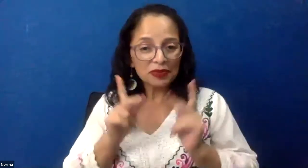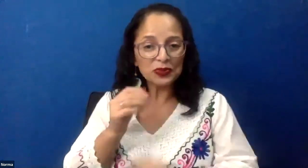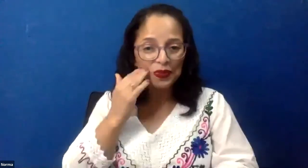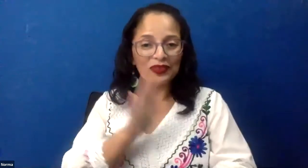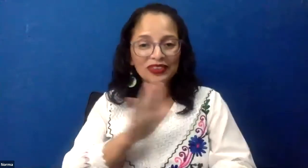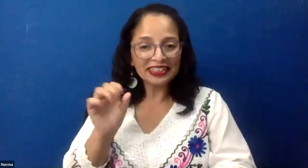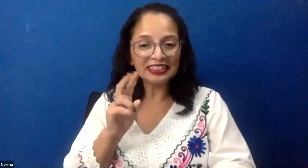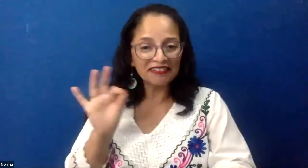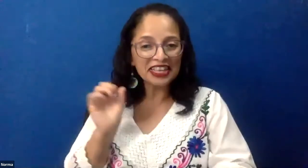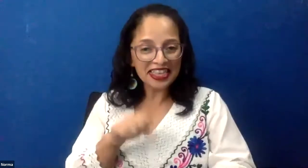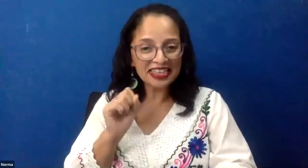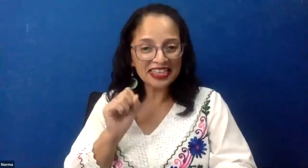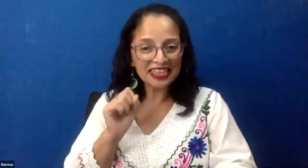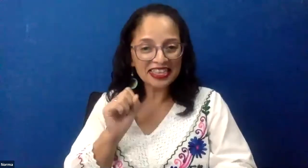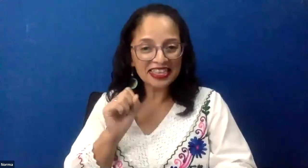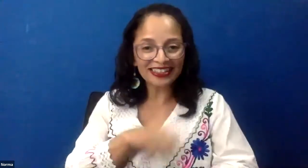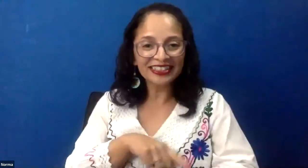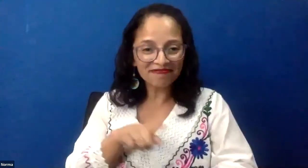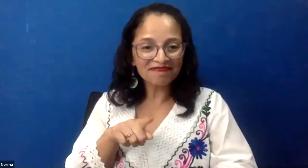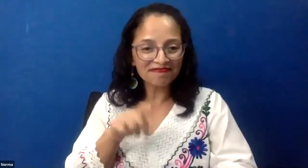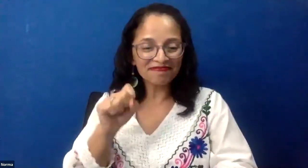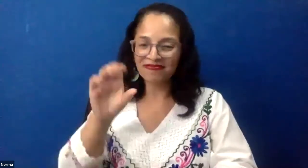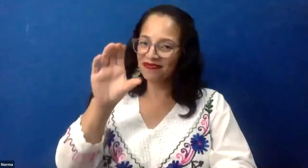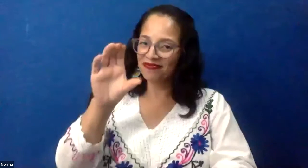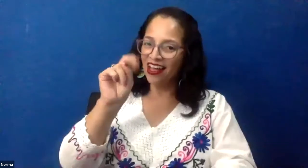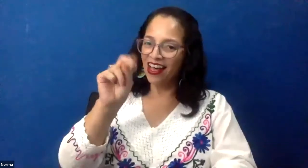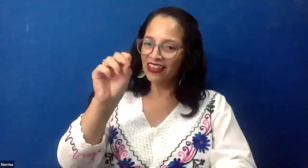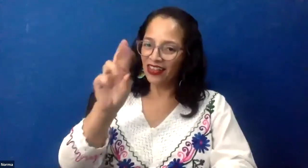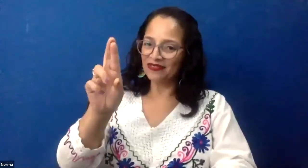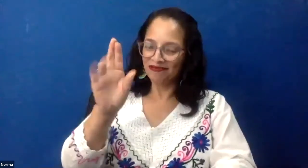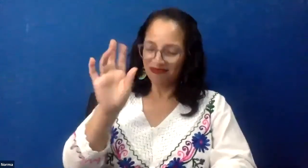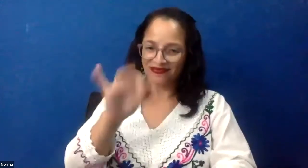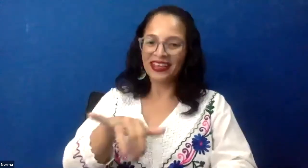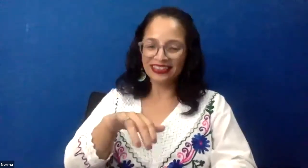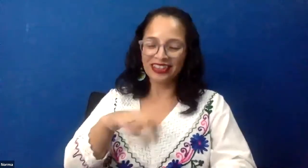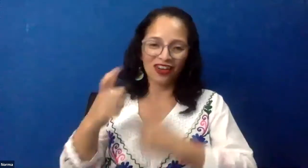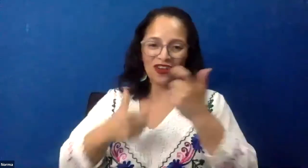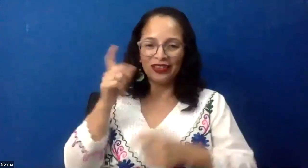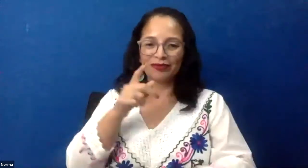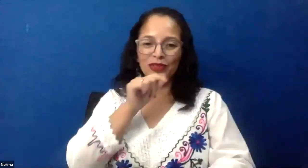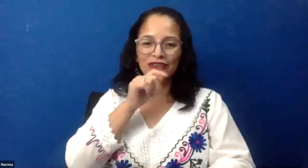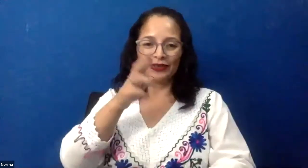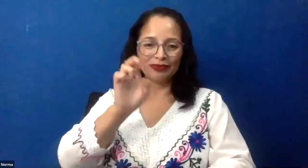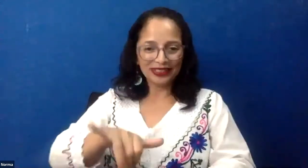Ok. Ok. I see people's answers. The condor, yes.